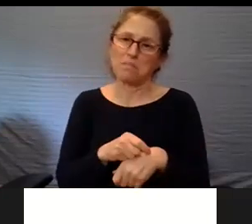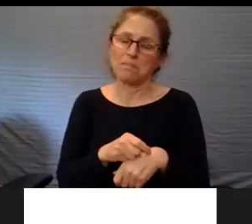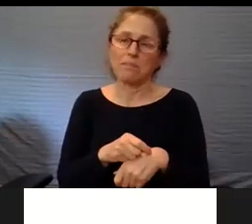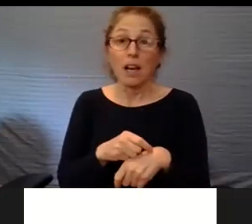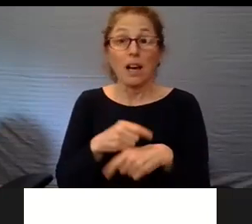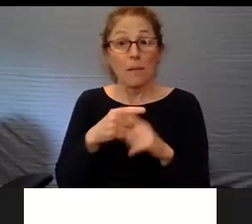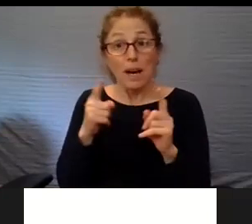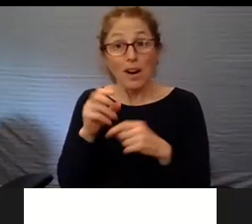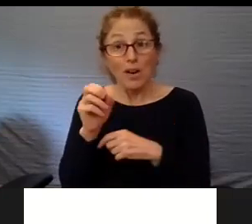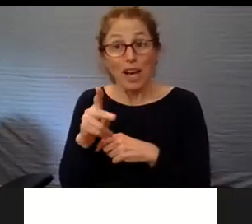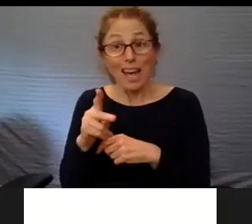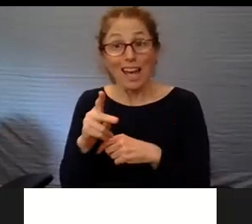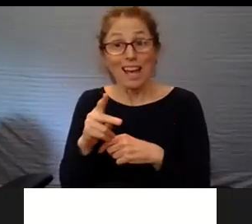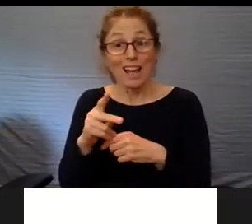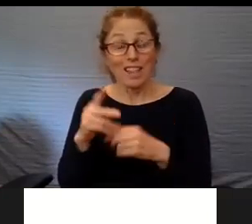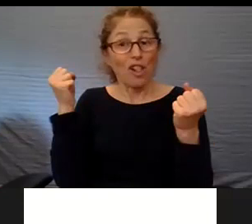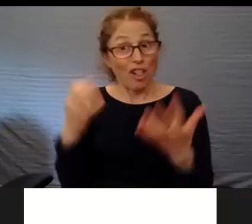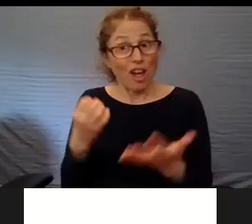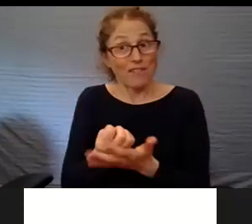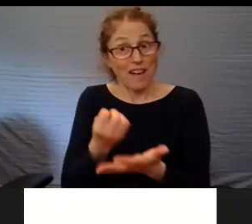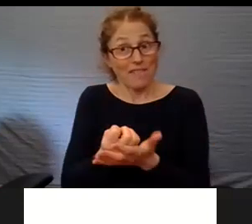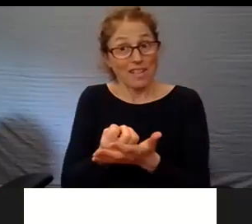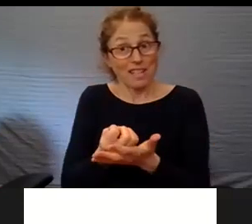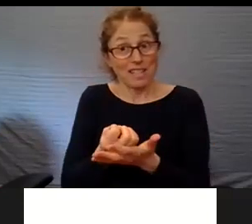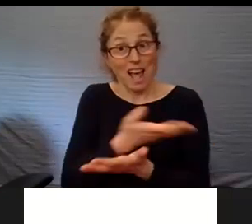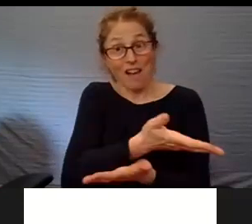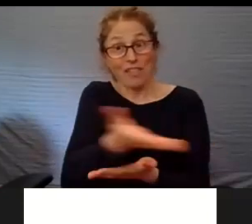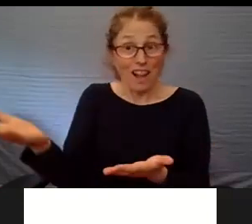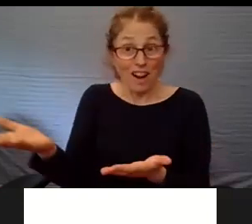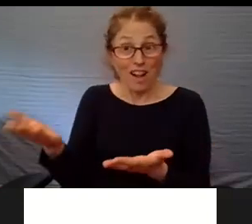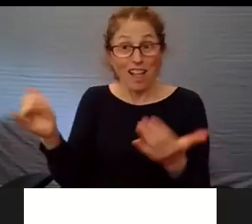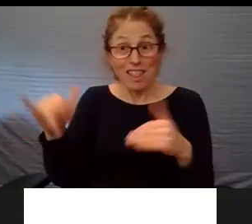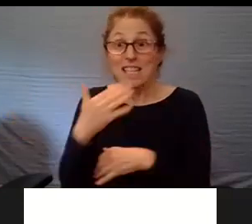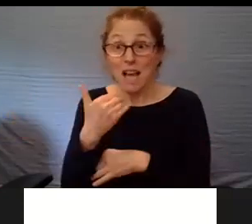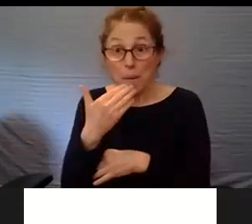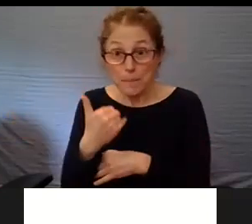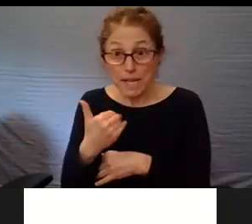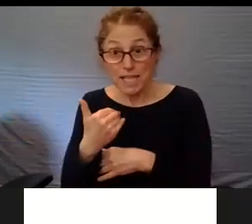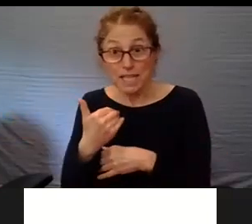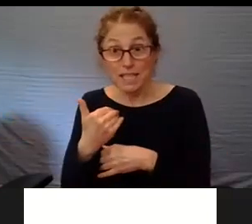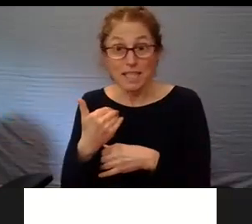But there's lots of evidence that something like diabetes is much more likely